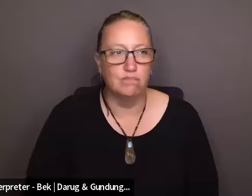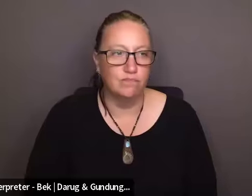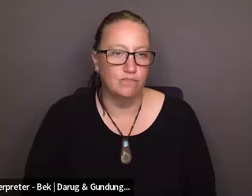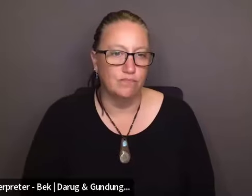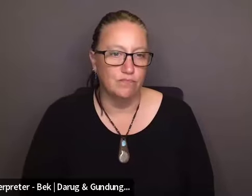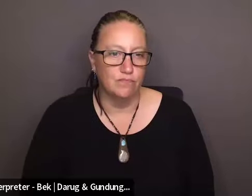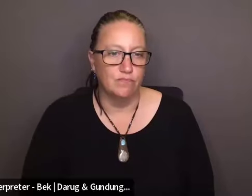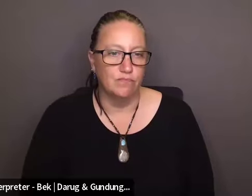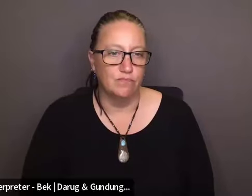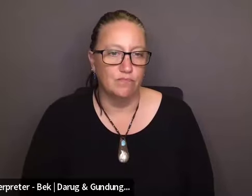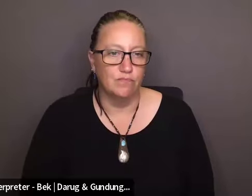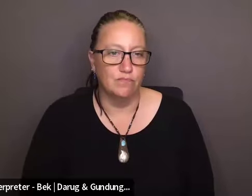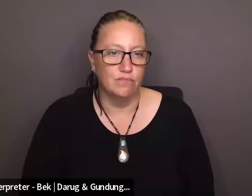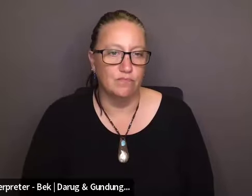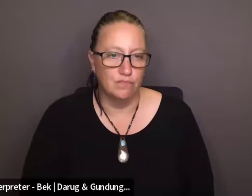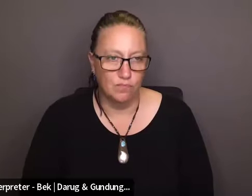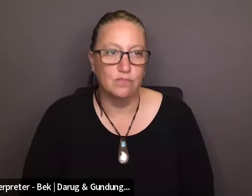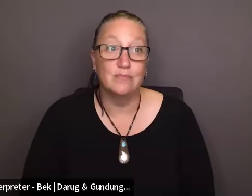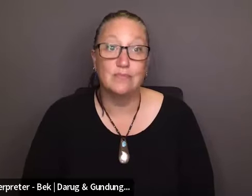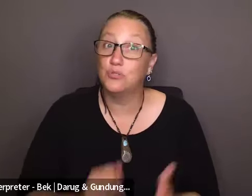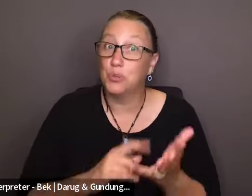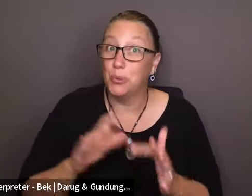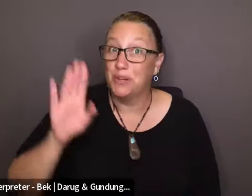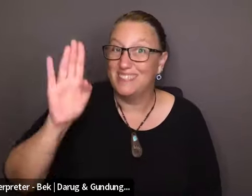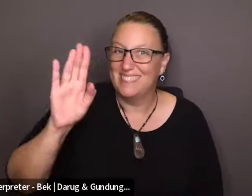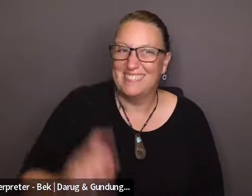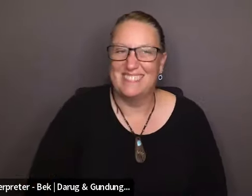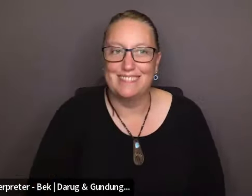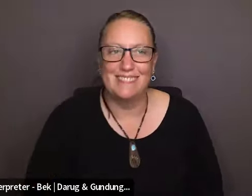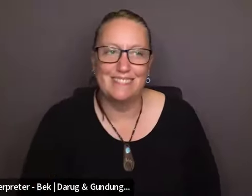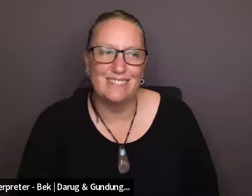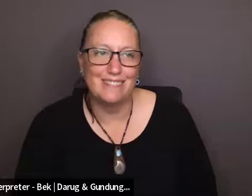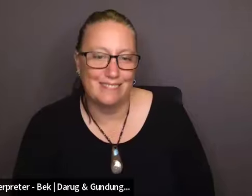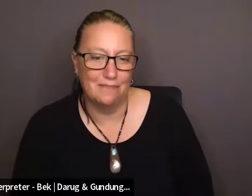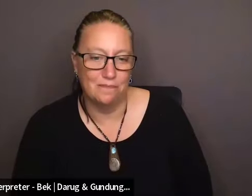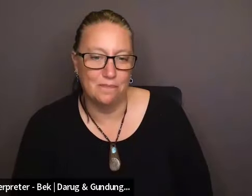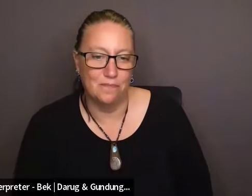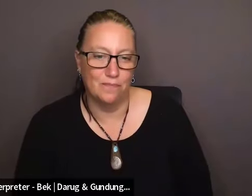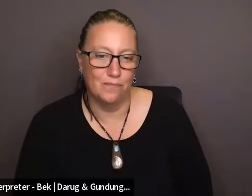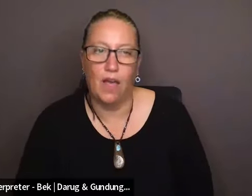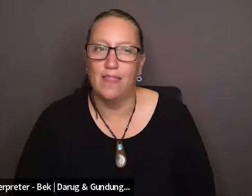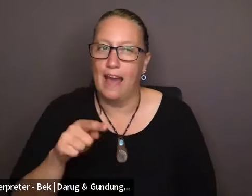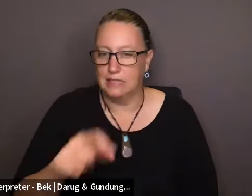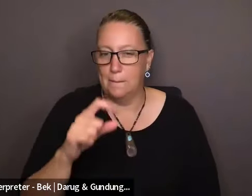that's a pretty specific question so we wouldn't mind